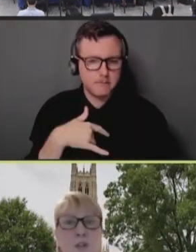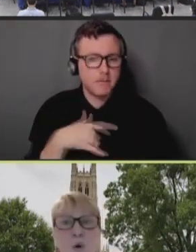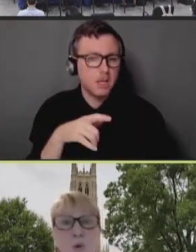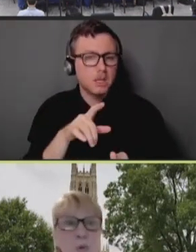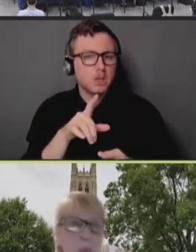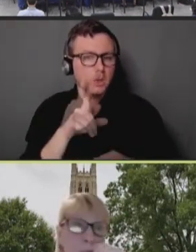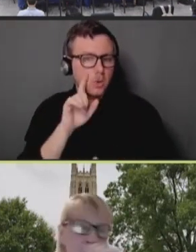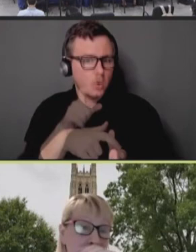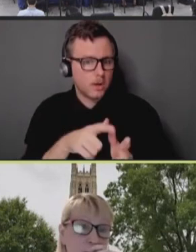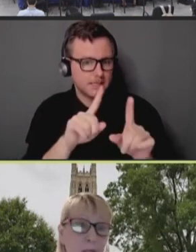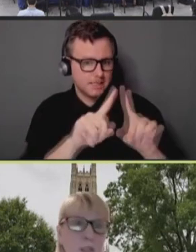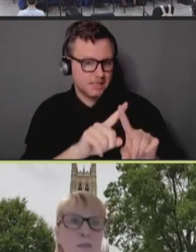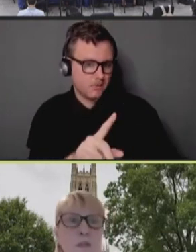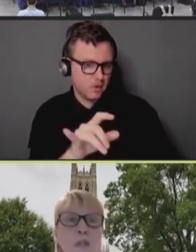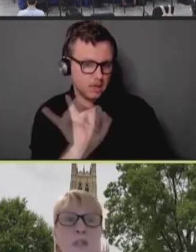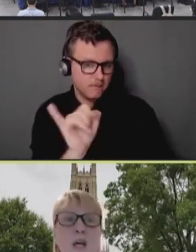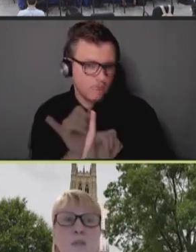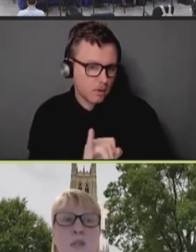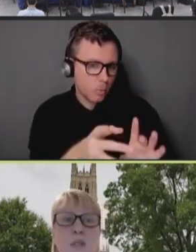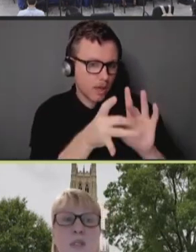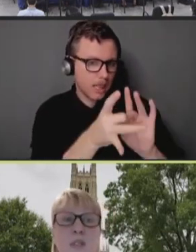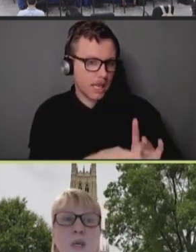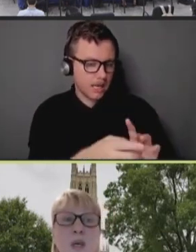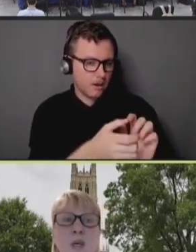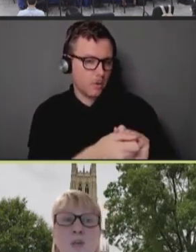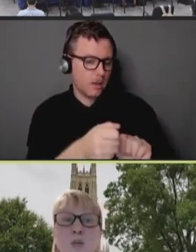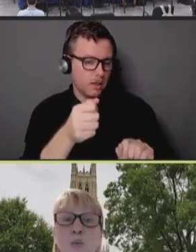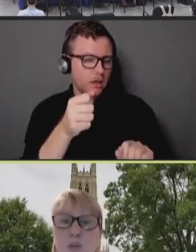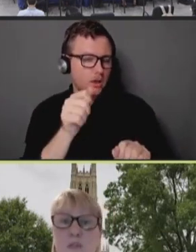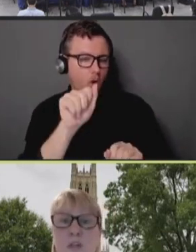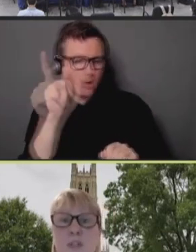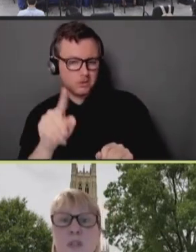infections all associated with Alzheimer's risk with vaccine.